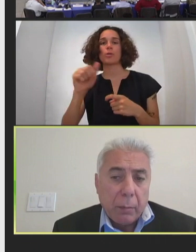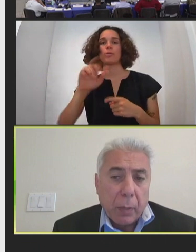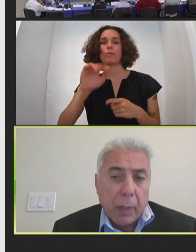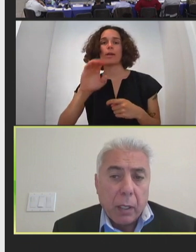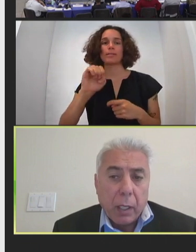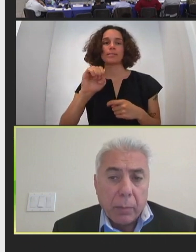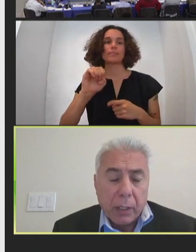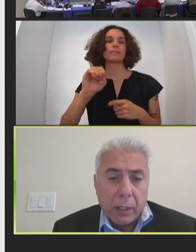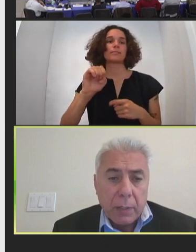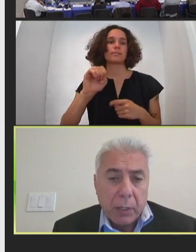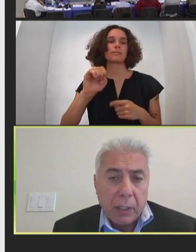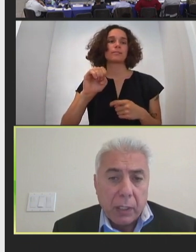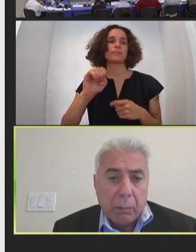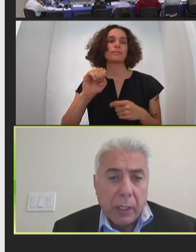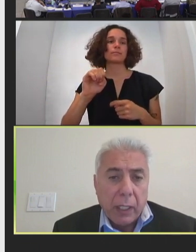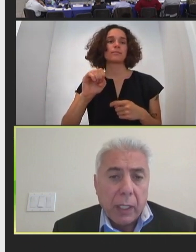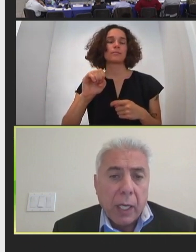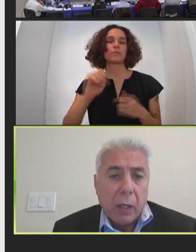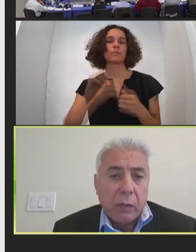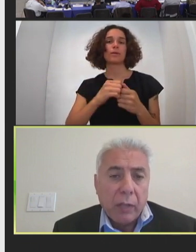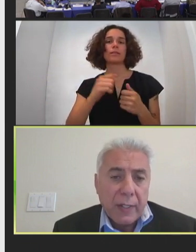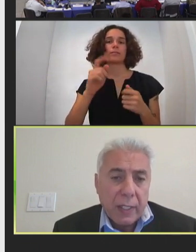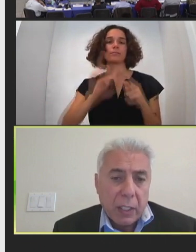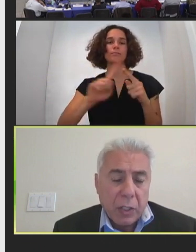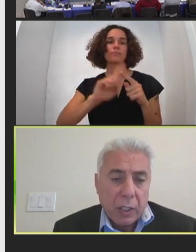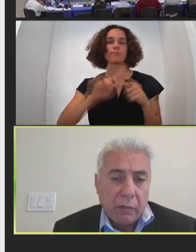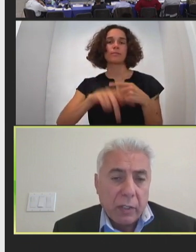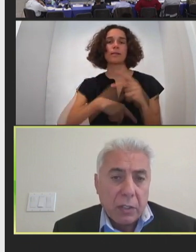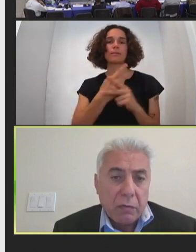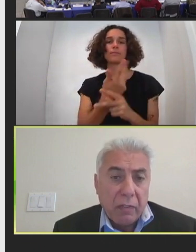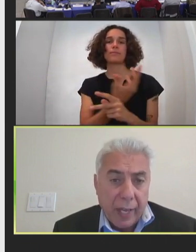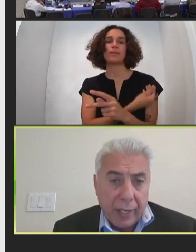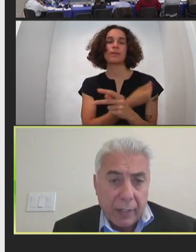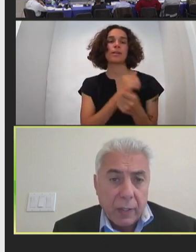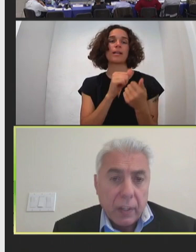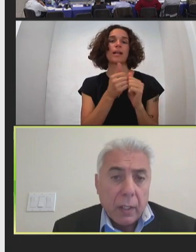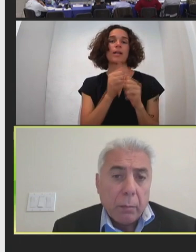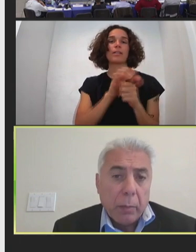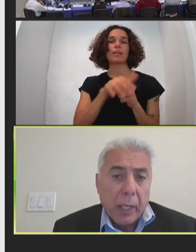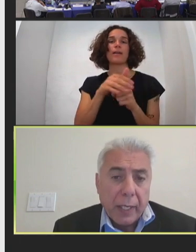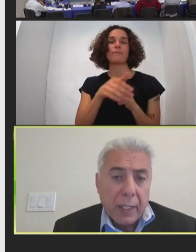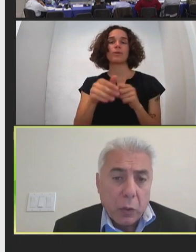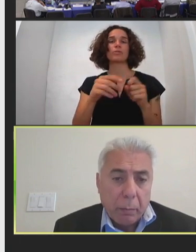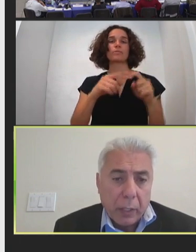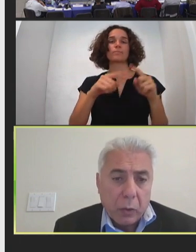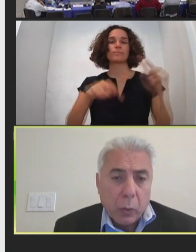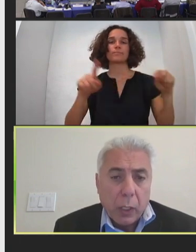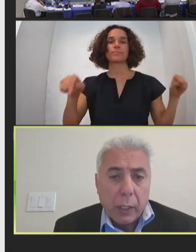MMR, hepatitis, DTP, and how the vaccination coverage varies by race compared to White.